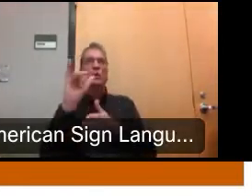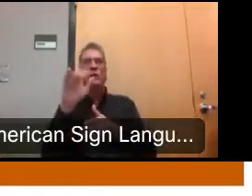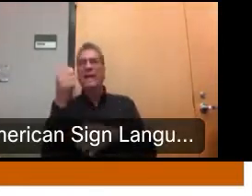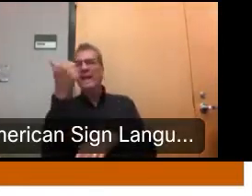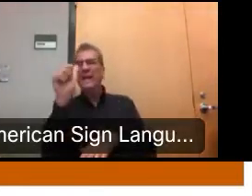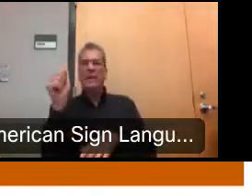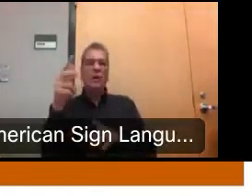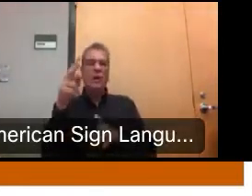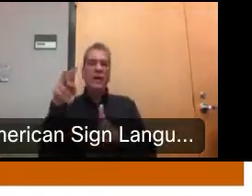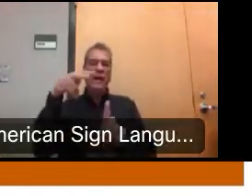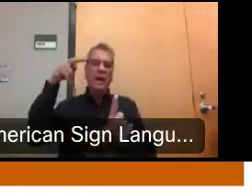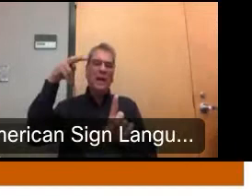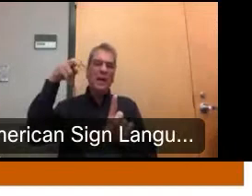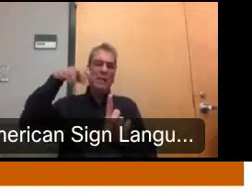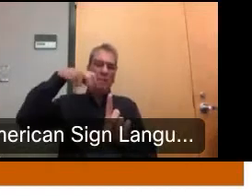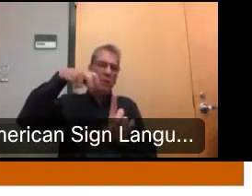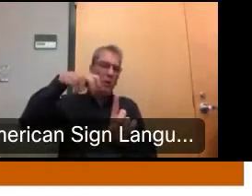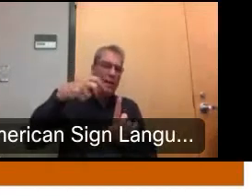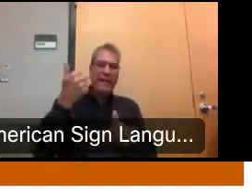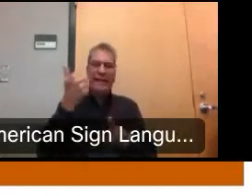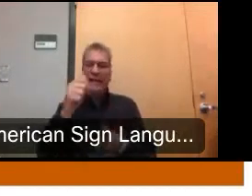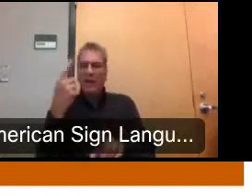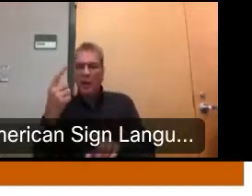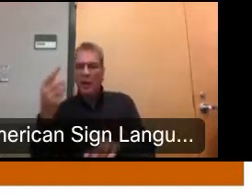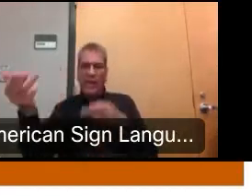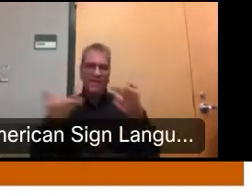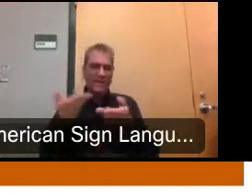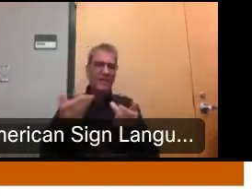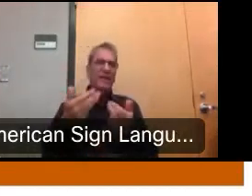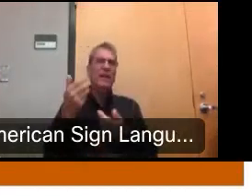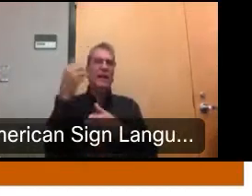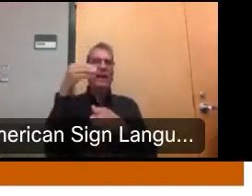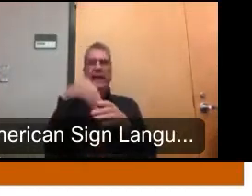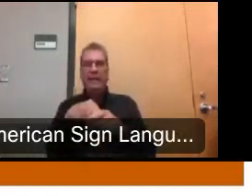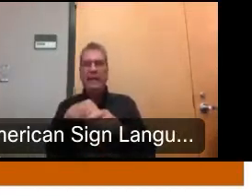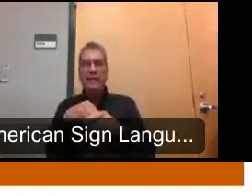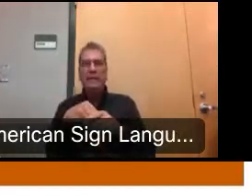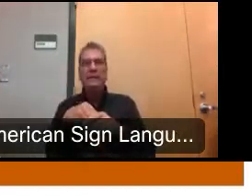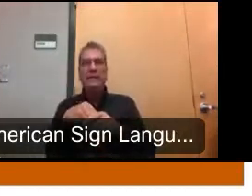Anyone could be a survivor, like, invite everybody in. And then let's do the hard comm work we want to do like, that was a student driven idea.